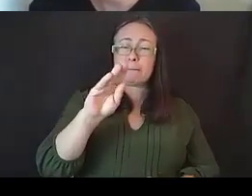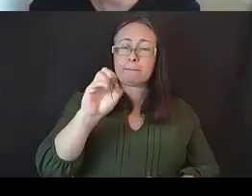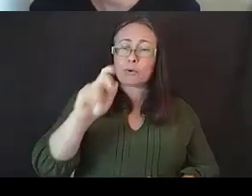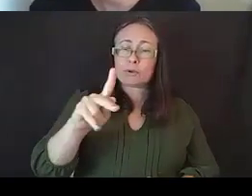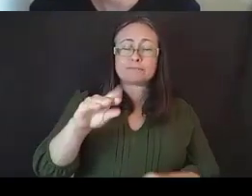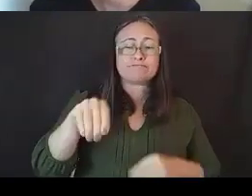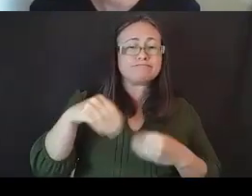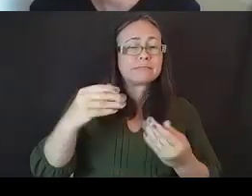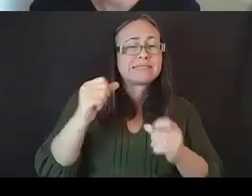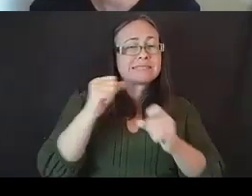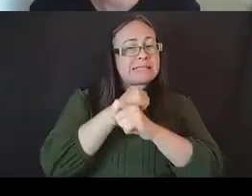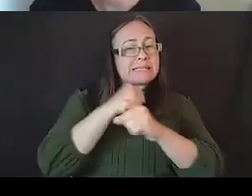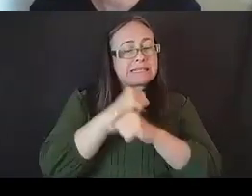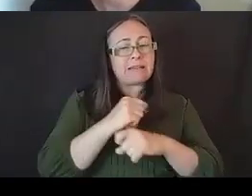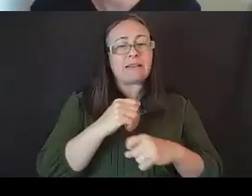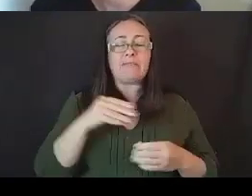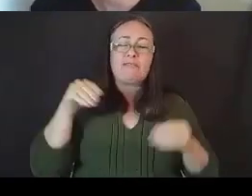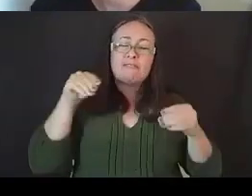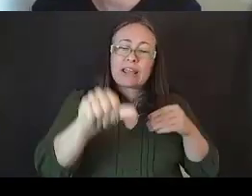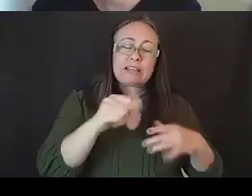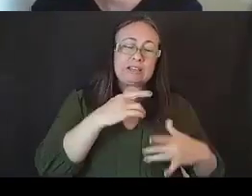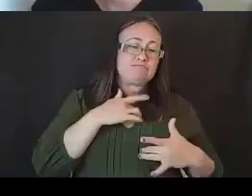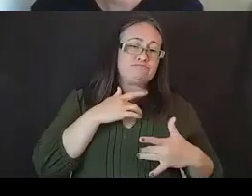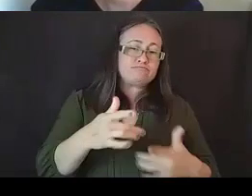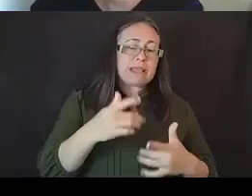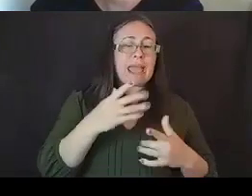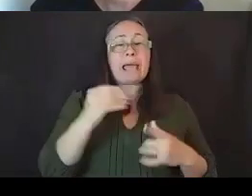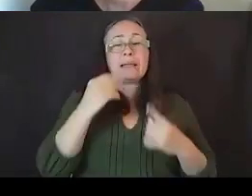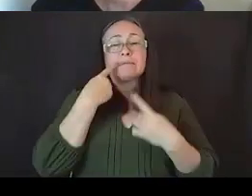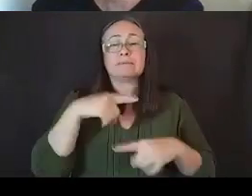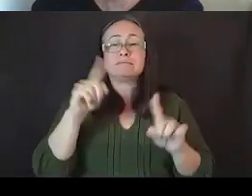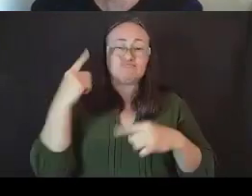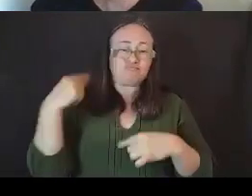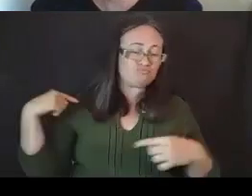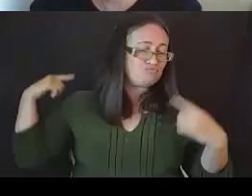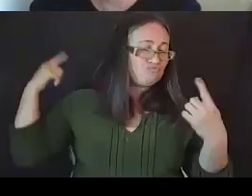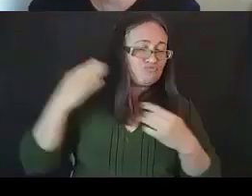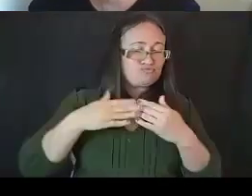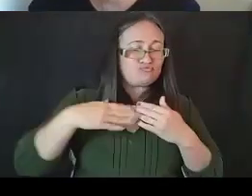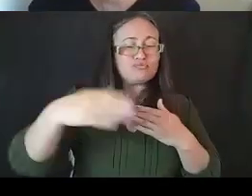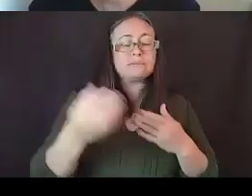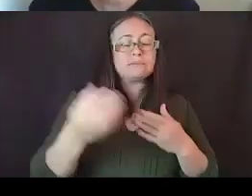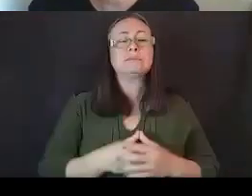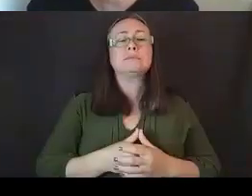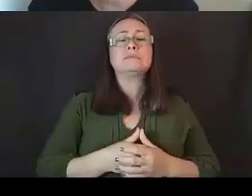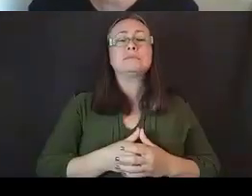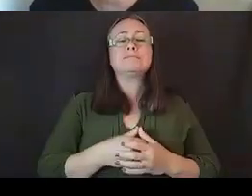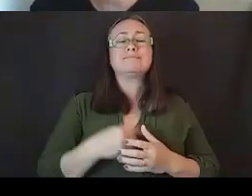including funding trends and success rates over time. In the past year, we launched modernized versions